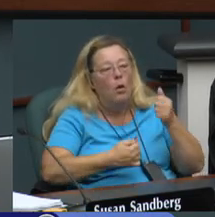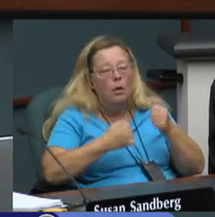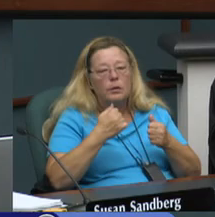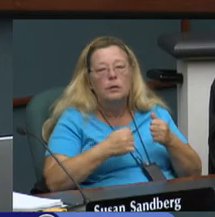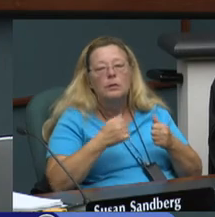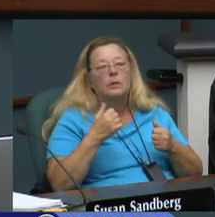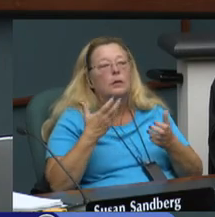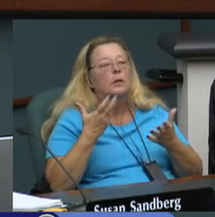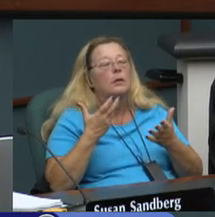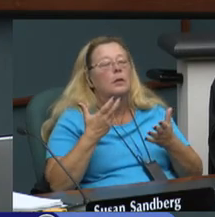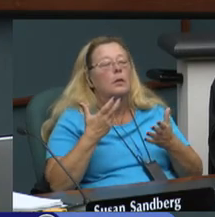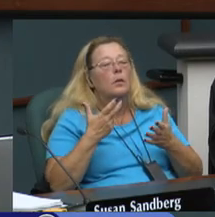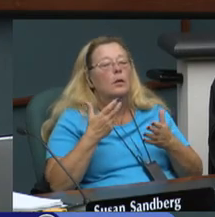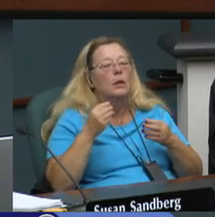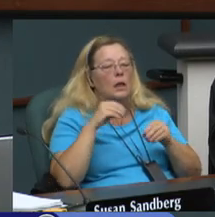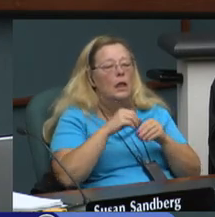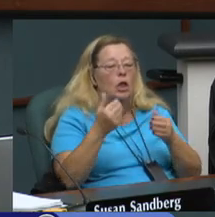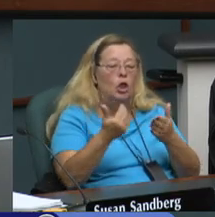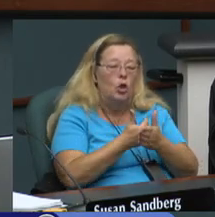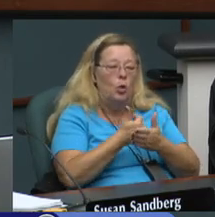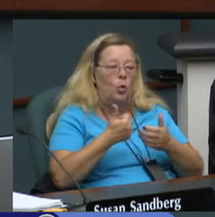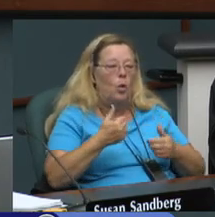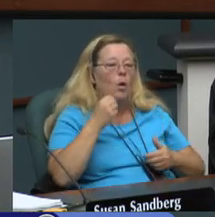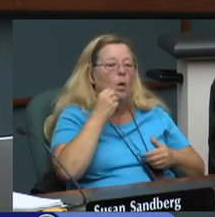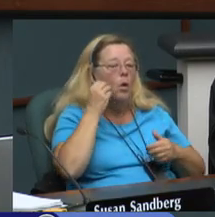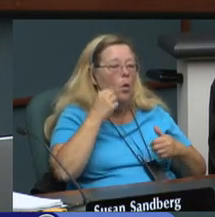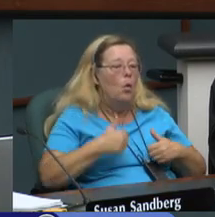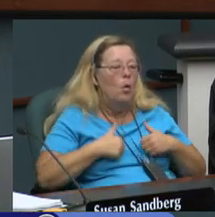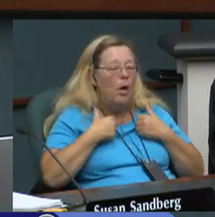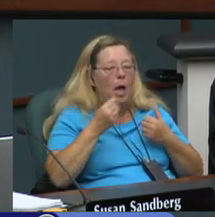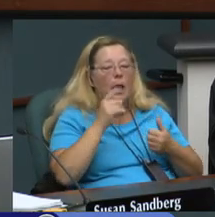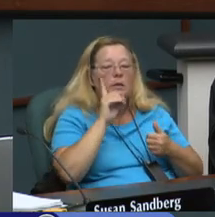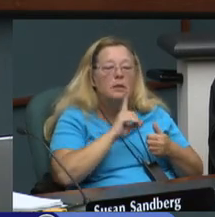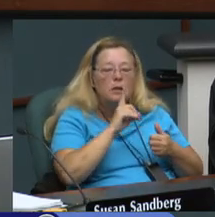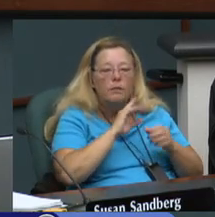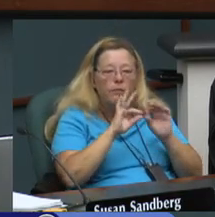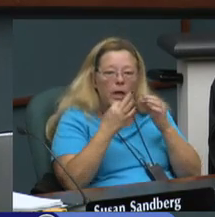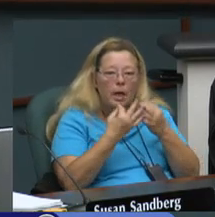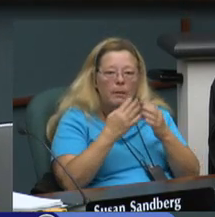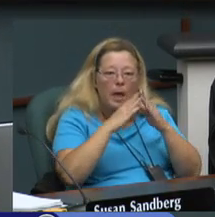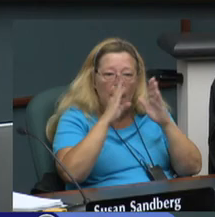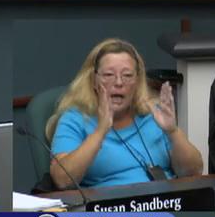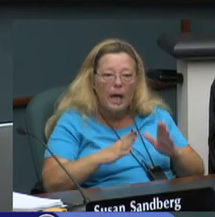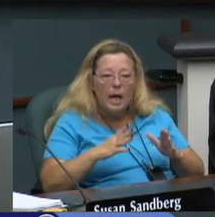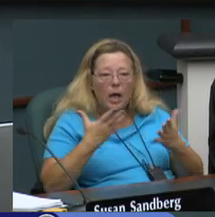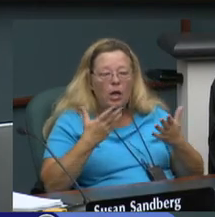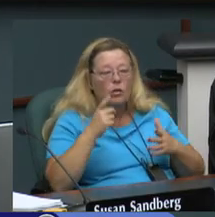new residential and for single-family houses there shouldn't be a requirement